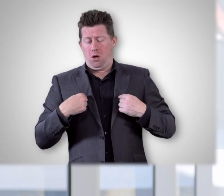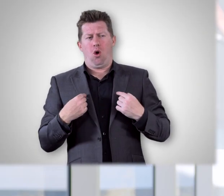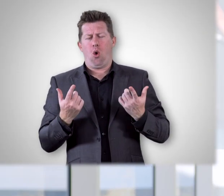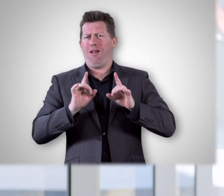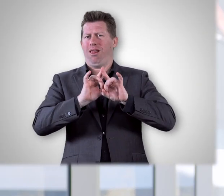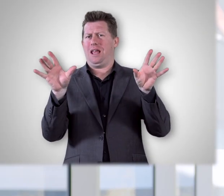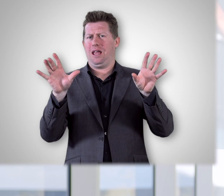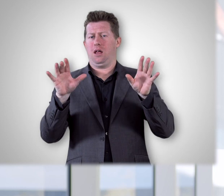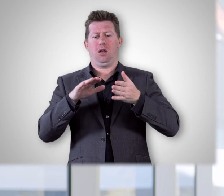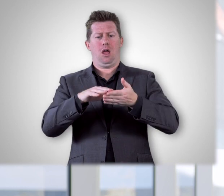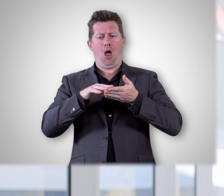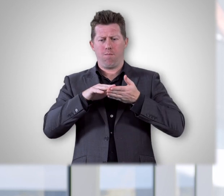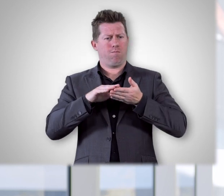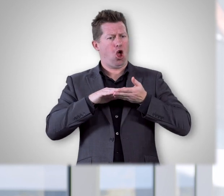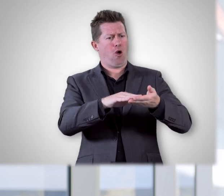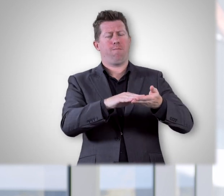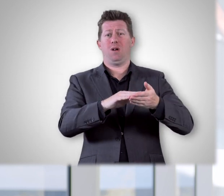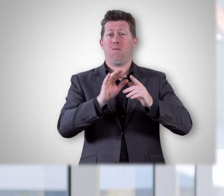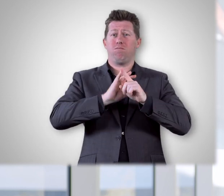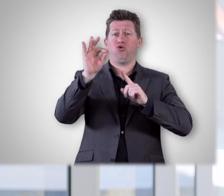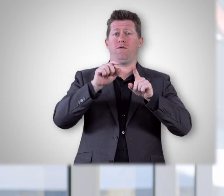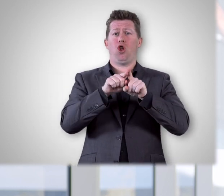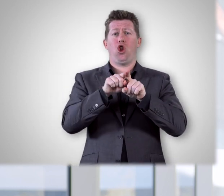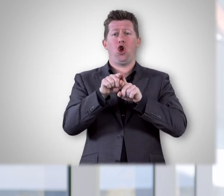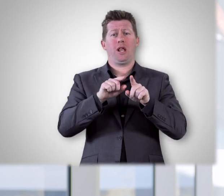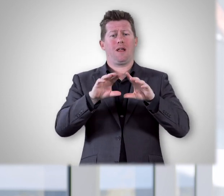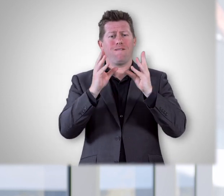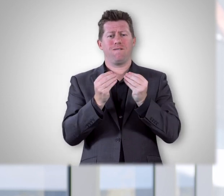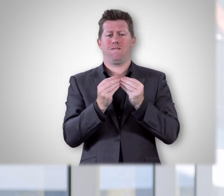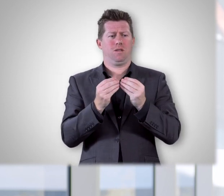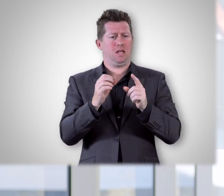it helps to create improved learning environments where the how, what and